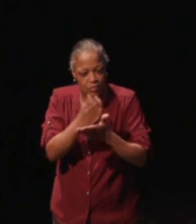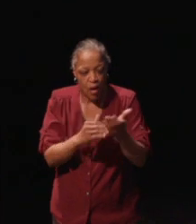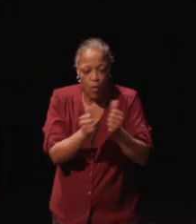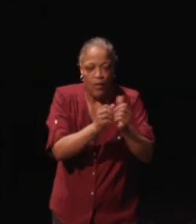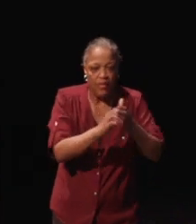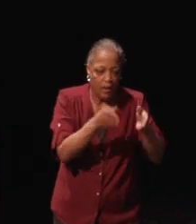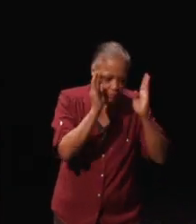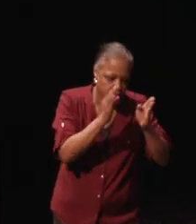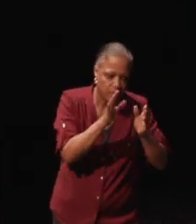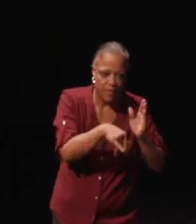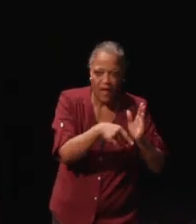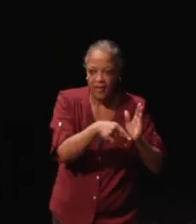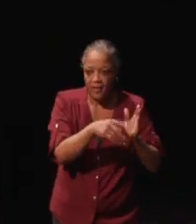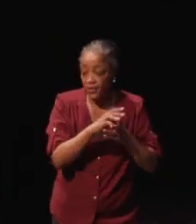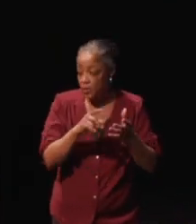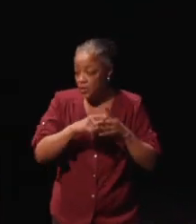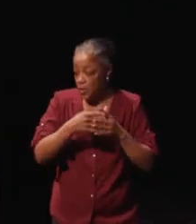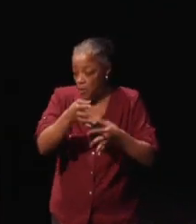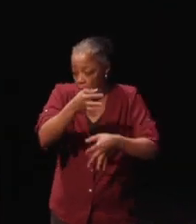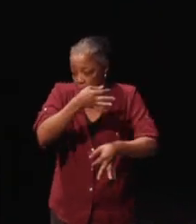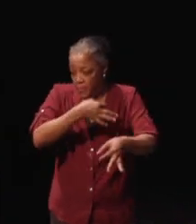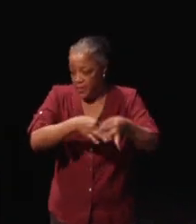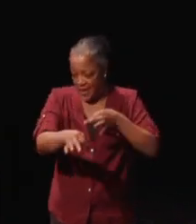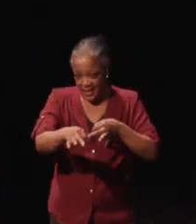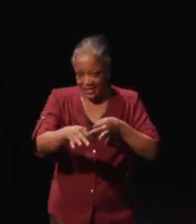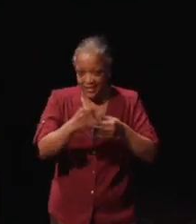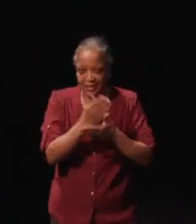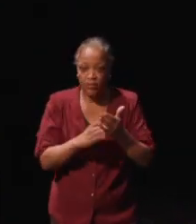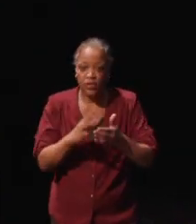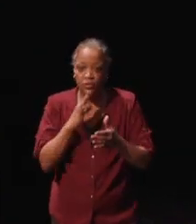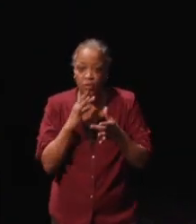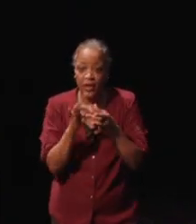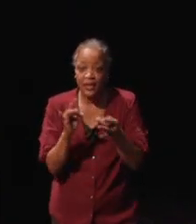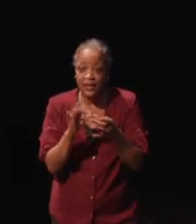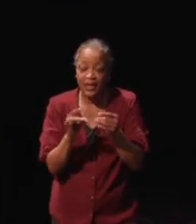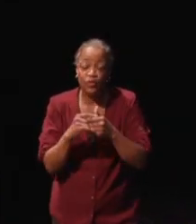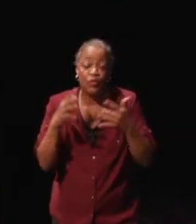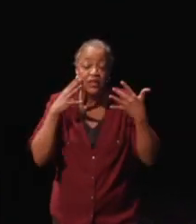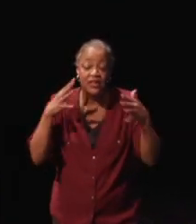So, we started replacing some of these spoken text with sound effects.